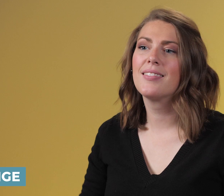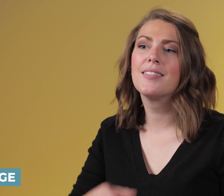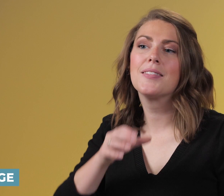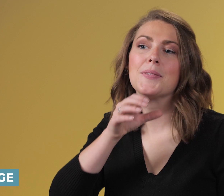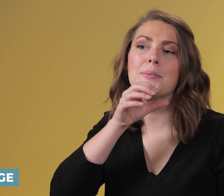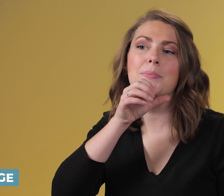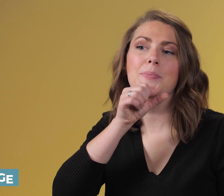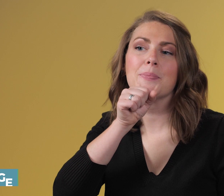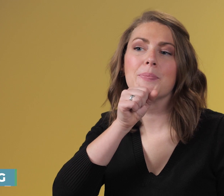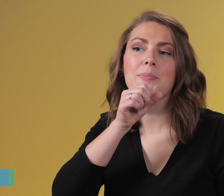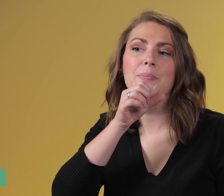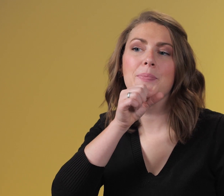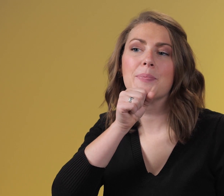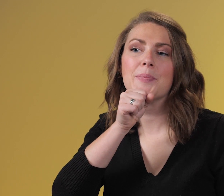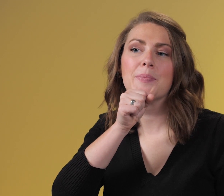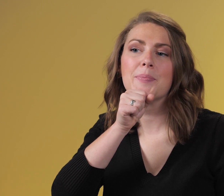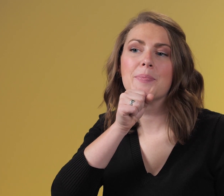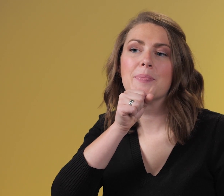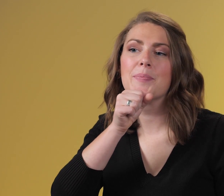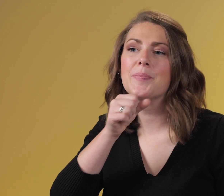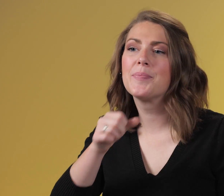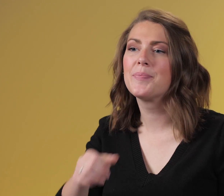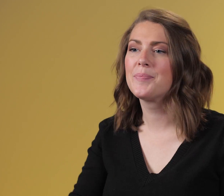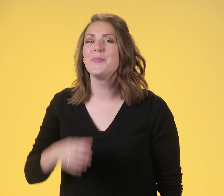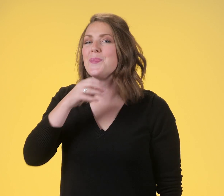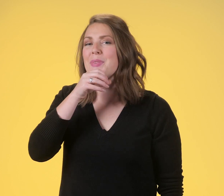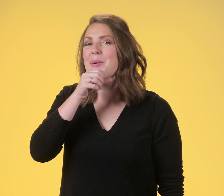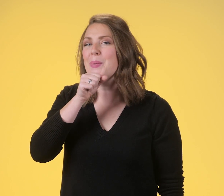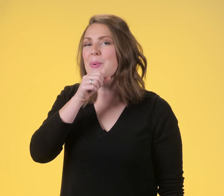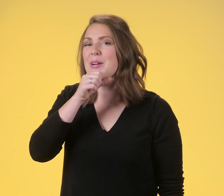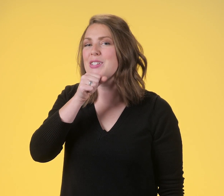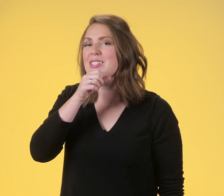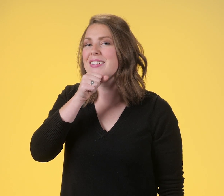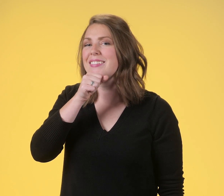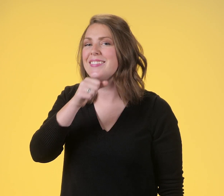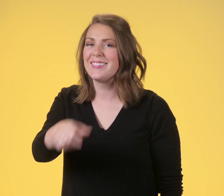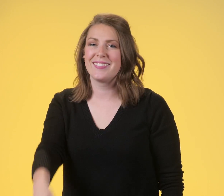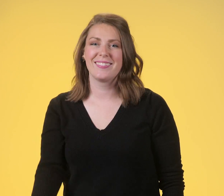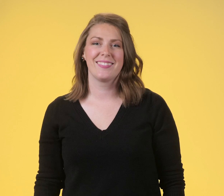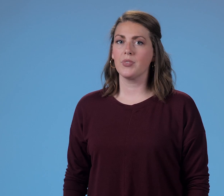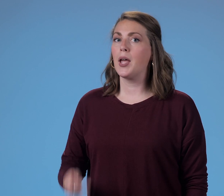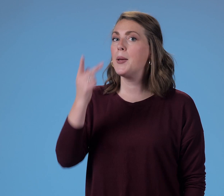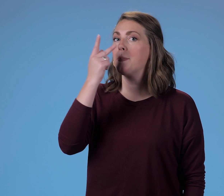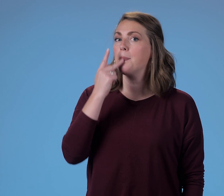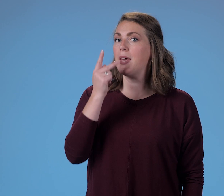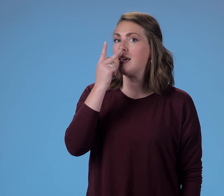Now this sign can be used for the color or the fruit. Orange Pink